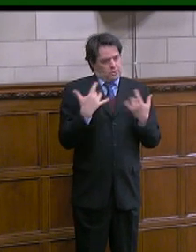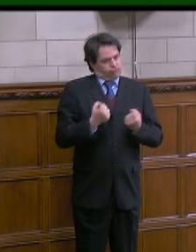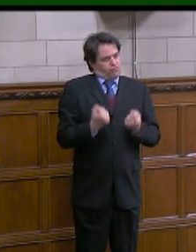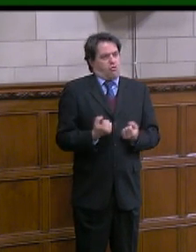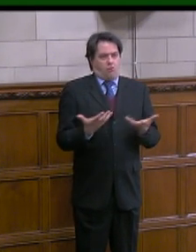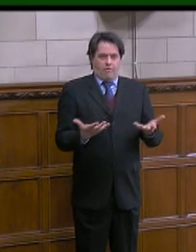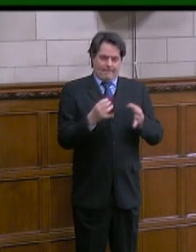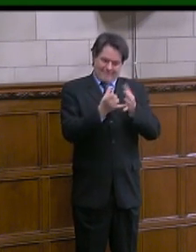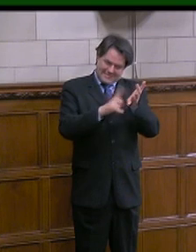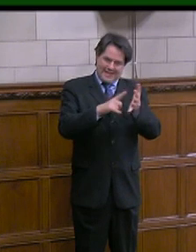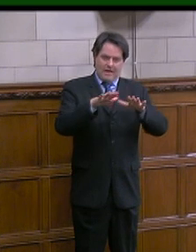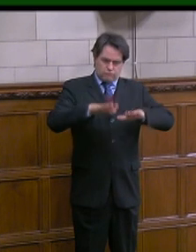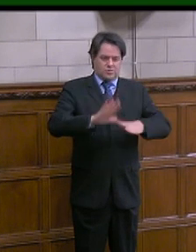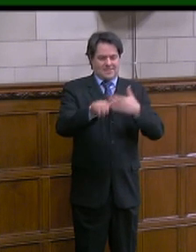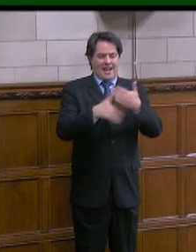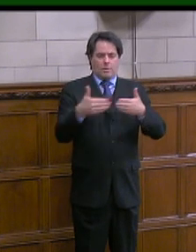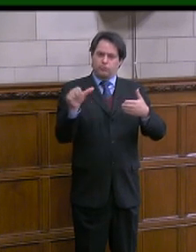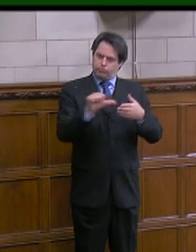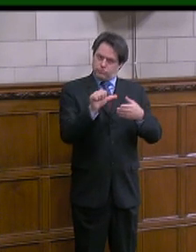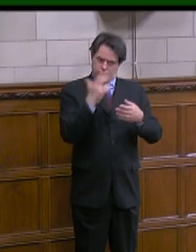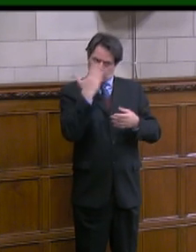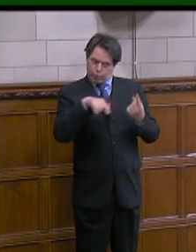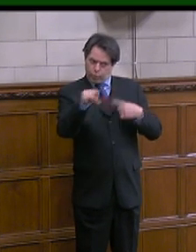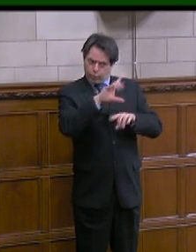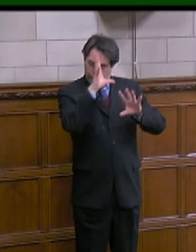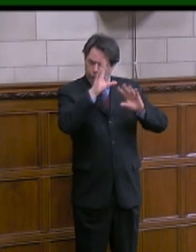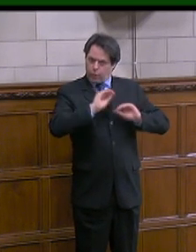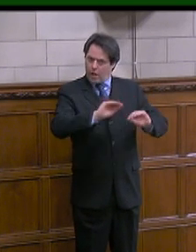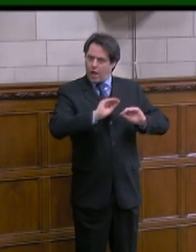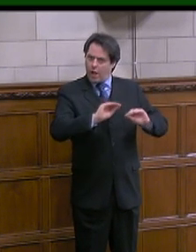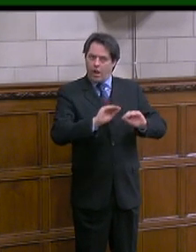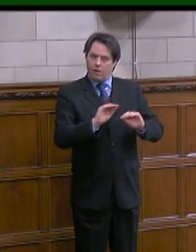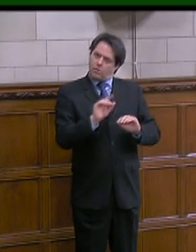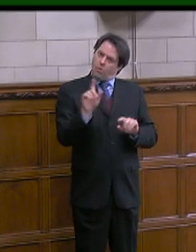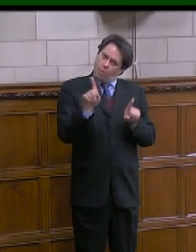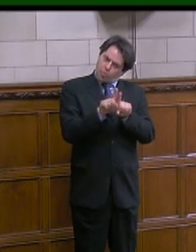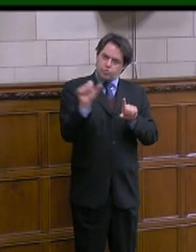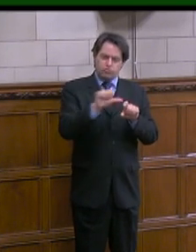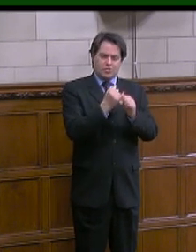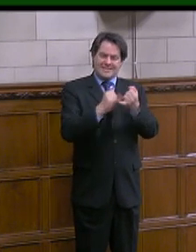that British Sign Language should be taught in schools, and that it should become a GCSE subject.